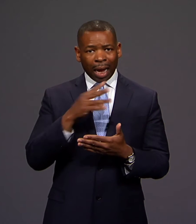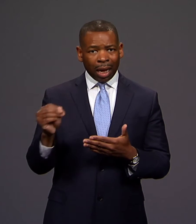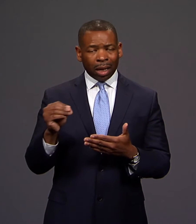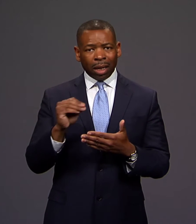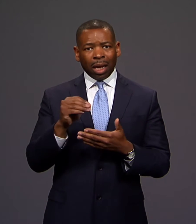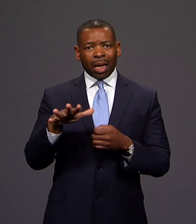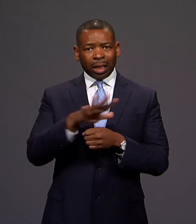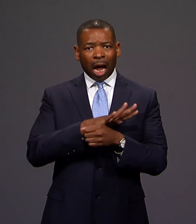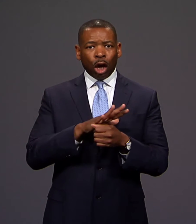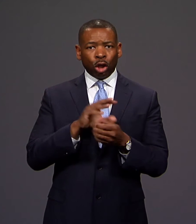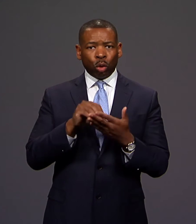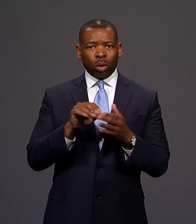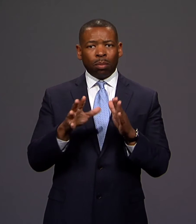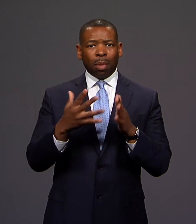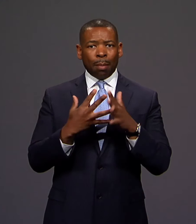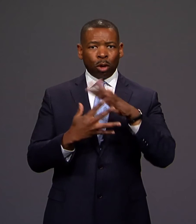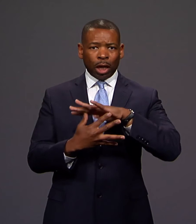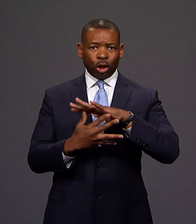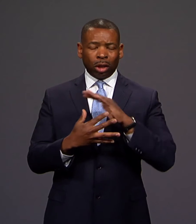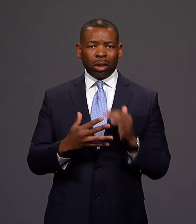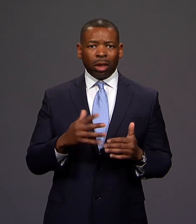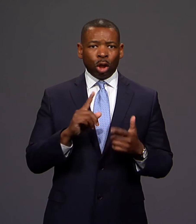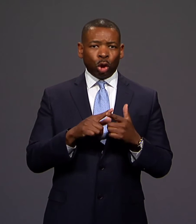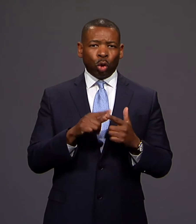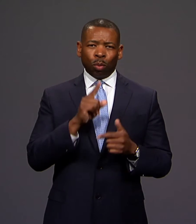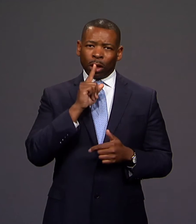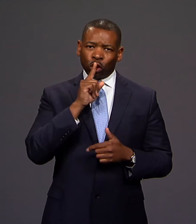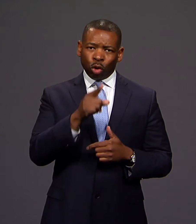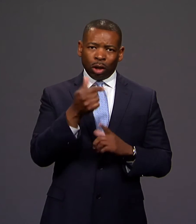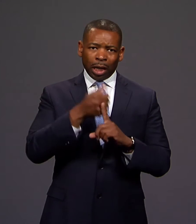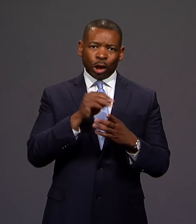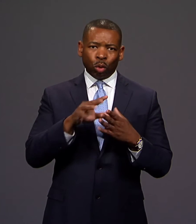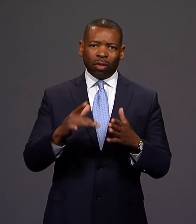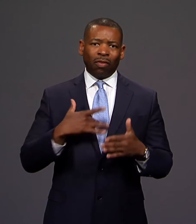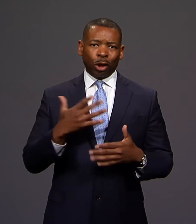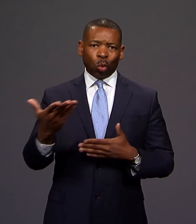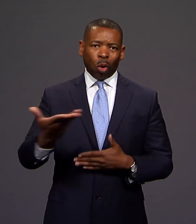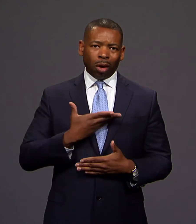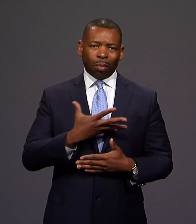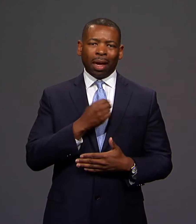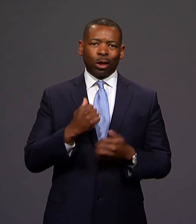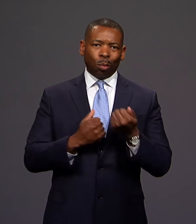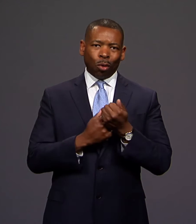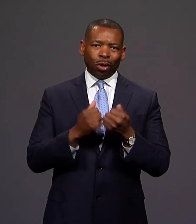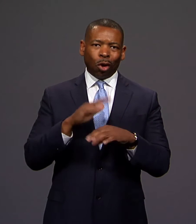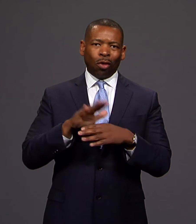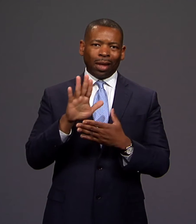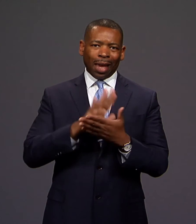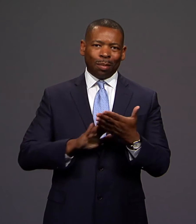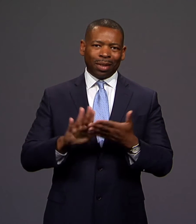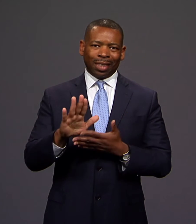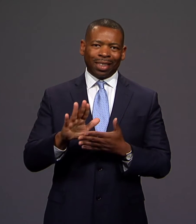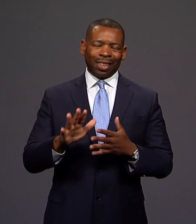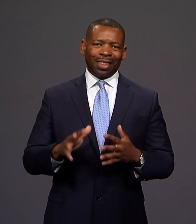and the entire student population to ensure that each student feels welcomed and supported on campus.